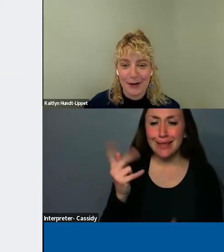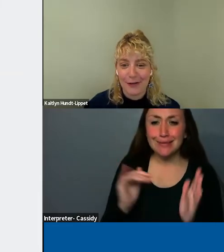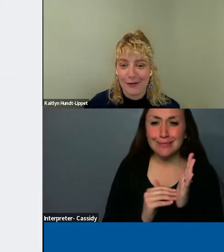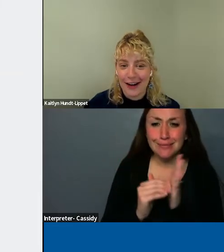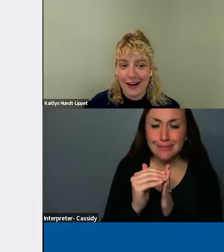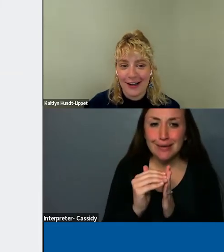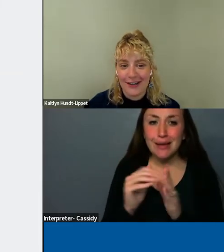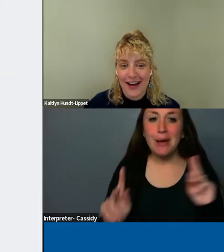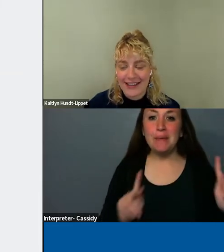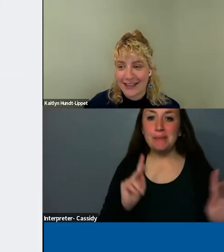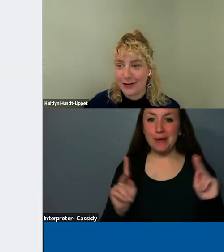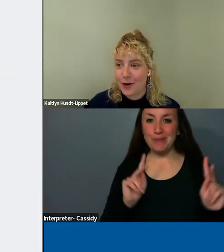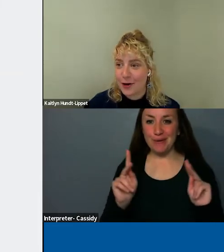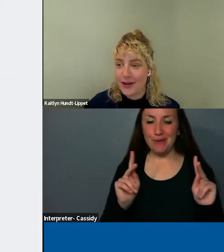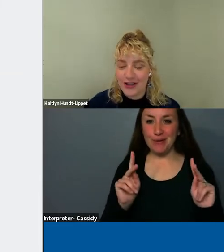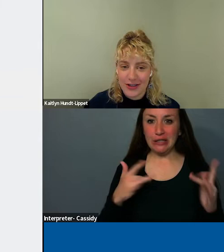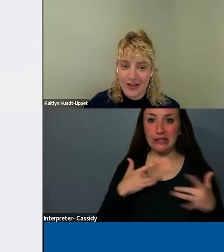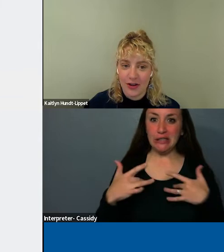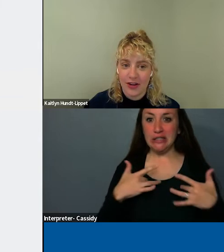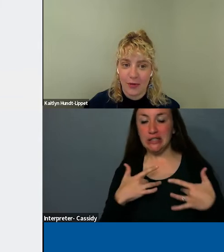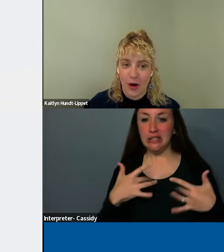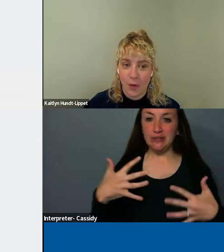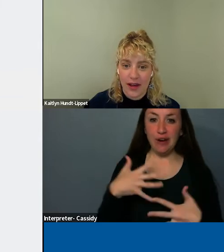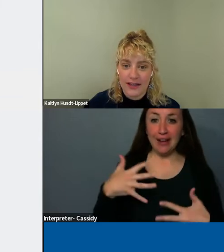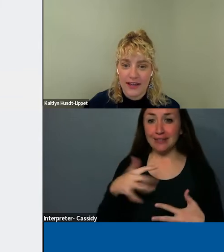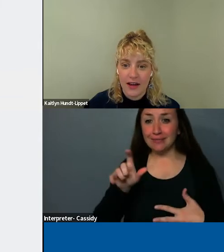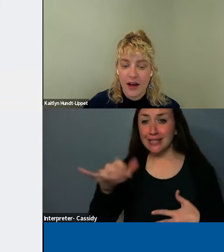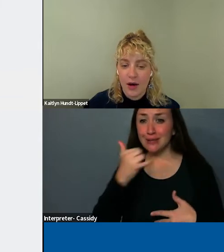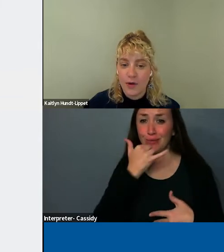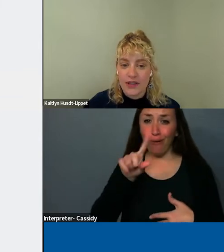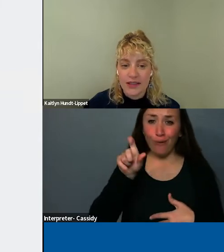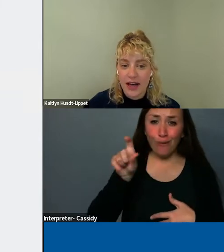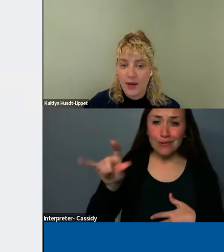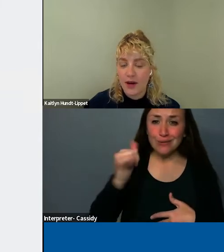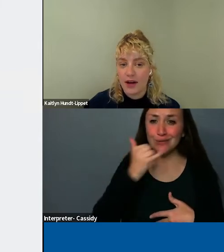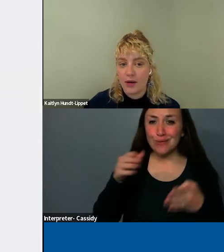People are afraid of asking the wrong questions or in the wrong ways. Most of the time,